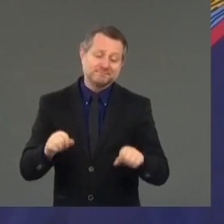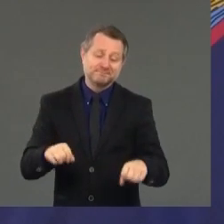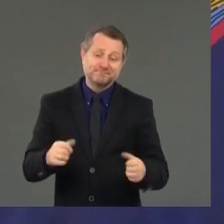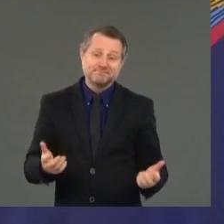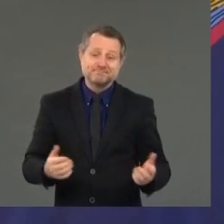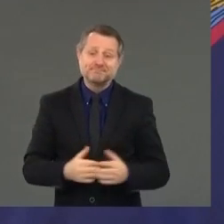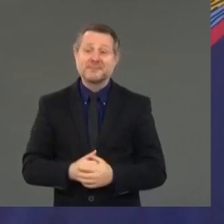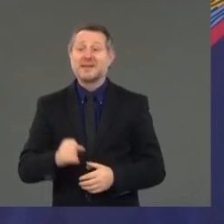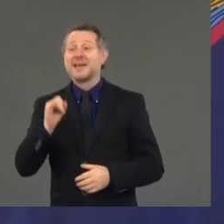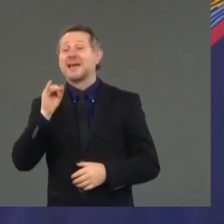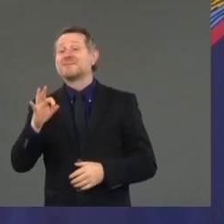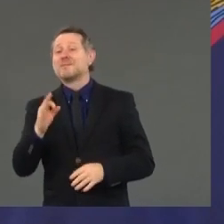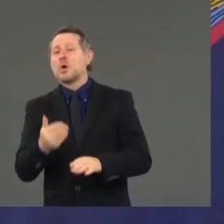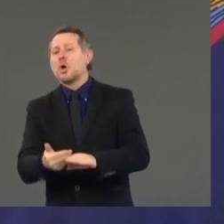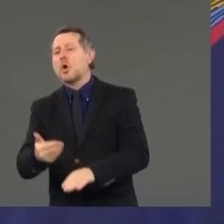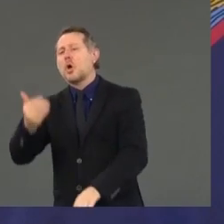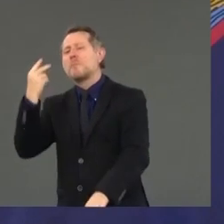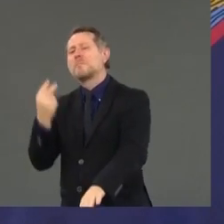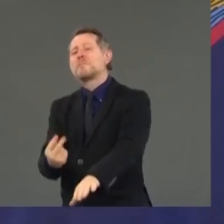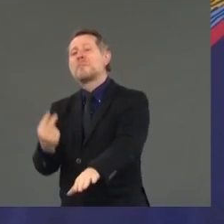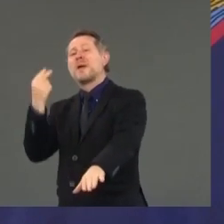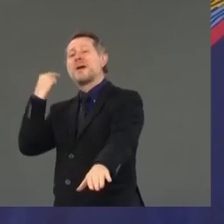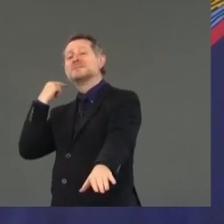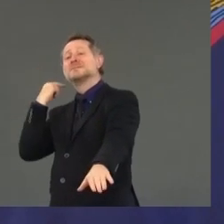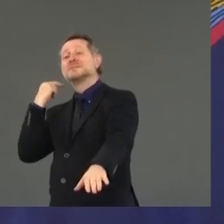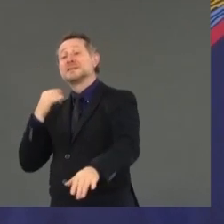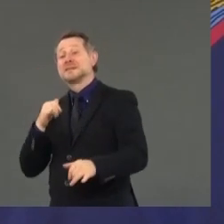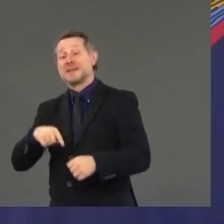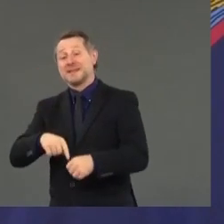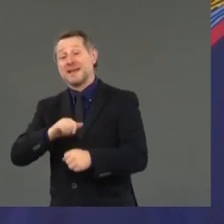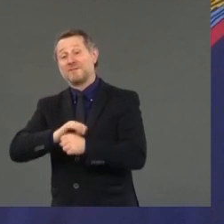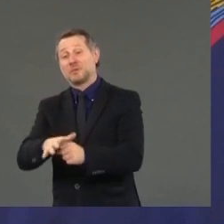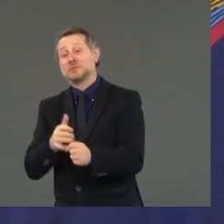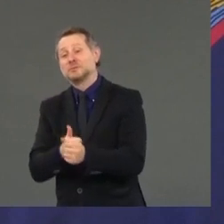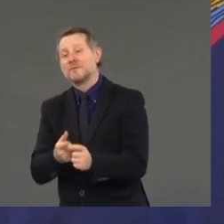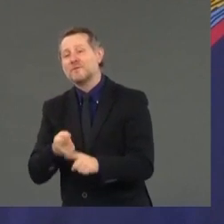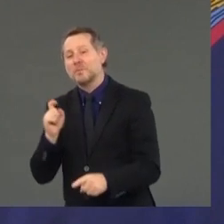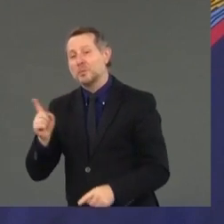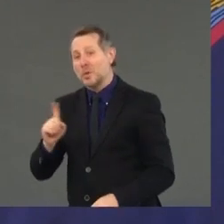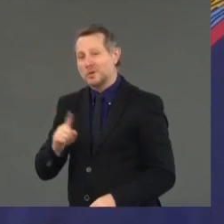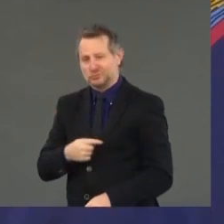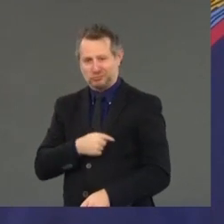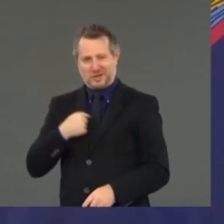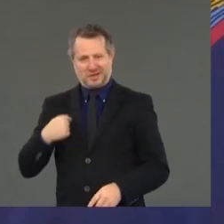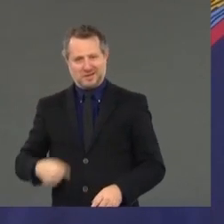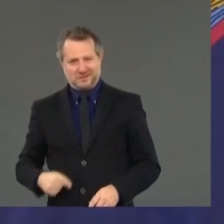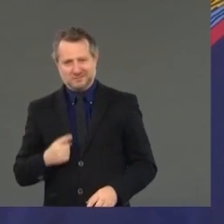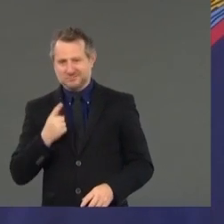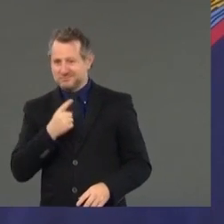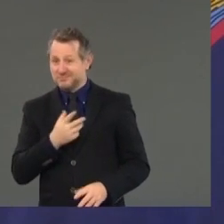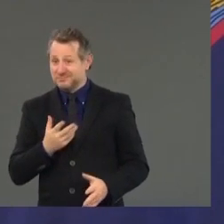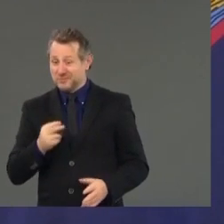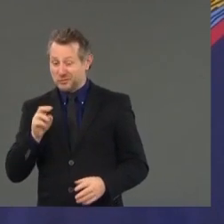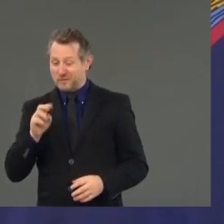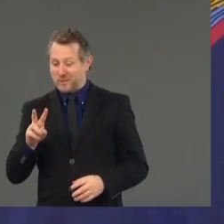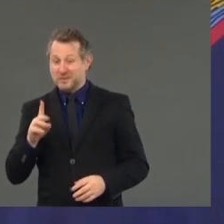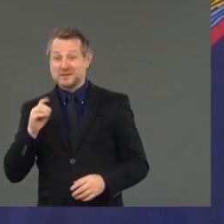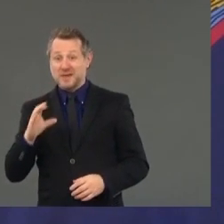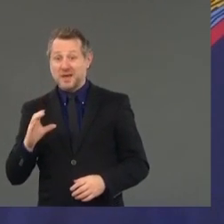HAVE SAVED MANY, MANY MORE LIVES. I MEAN, WHEN YOU THINK ABOUT IT